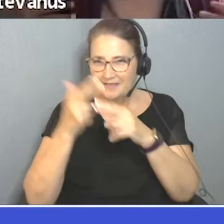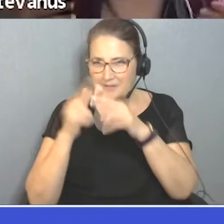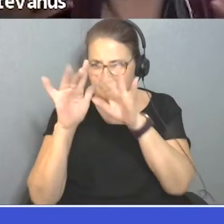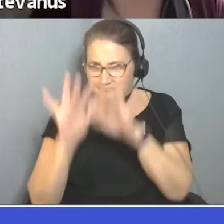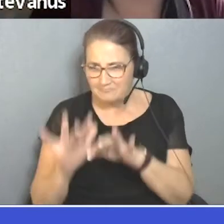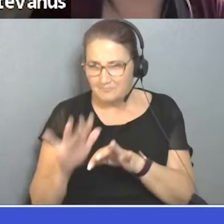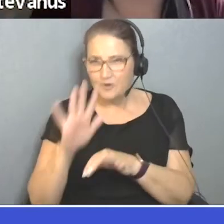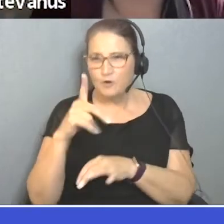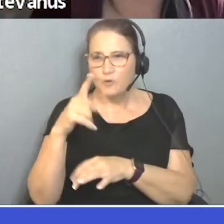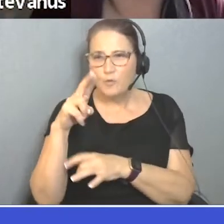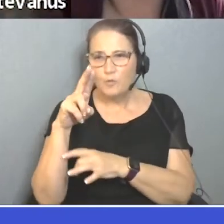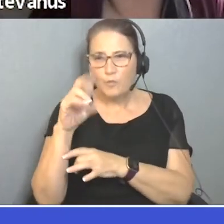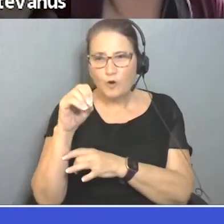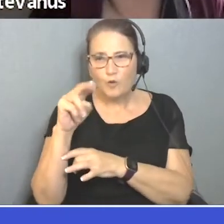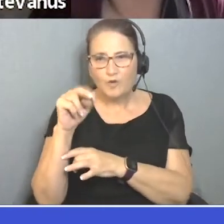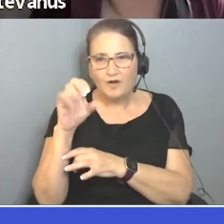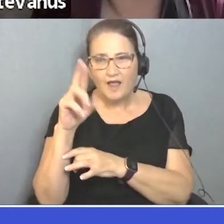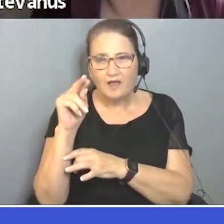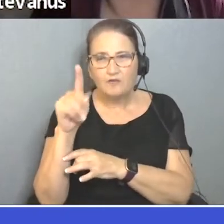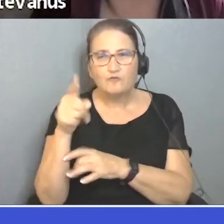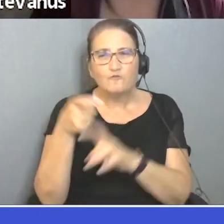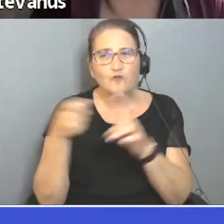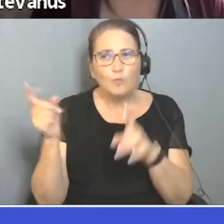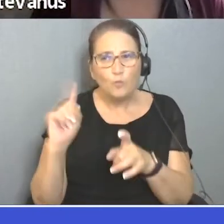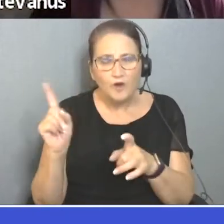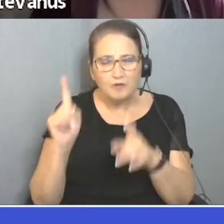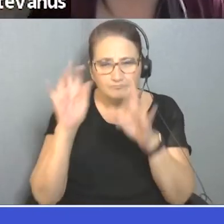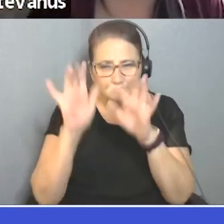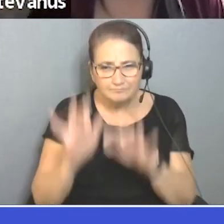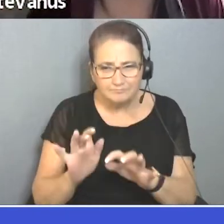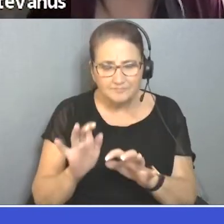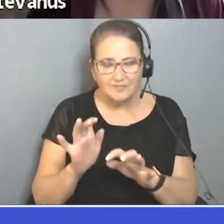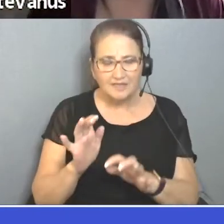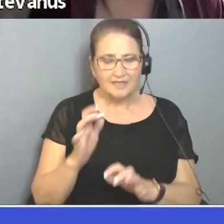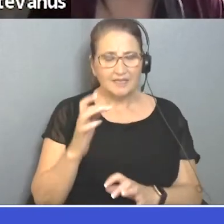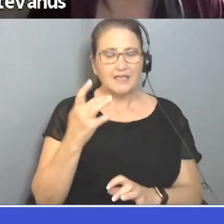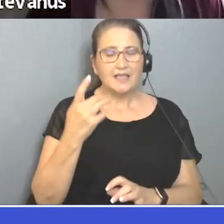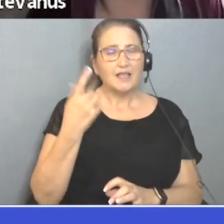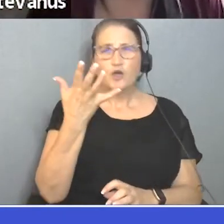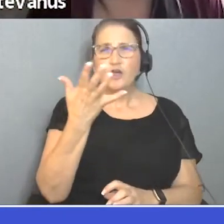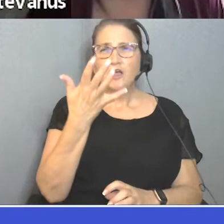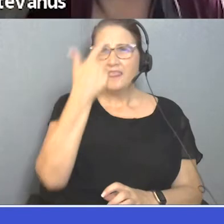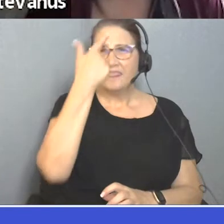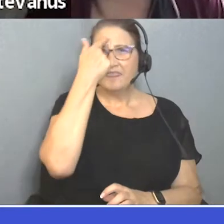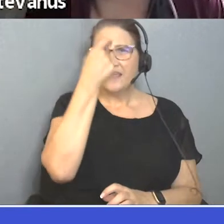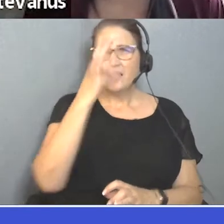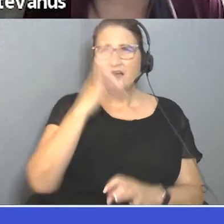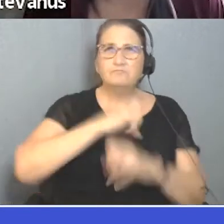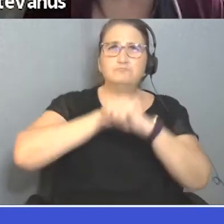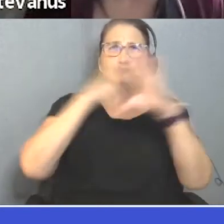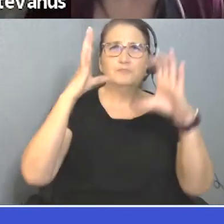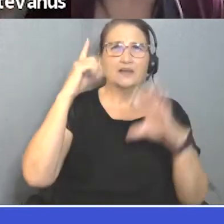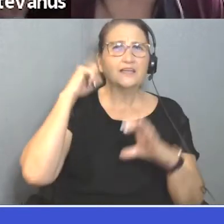you're from, and what you think of when you -- when the word -- when you hear the word "design." If you didn't get a chance to do that,